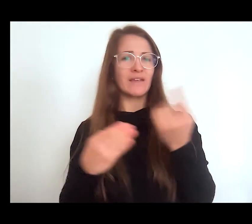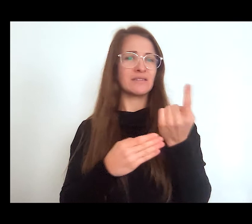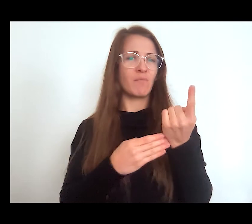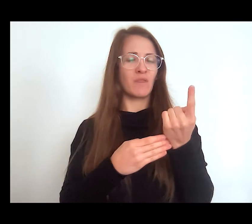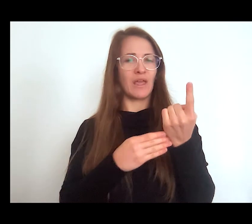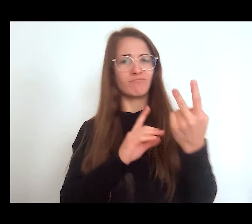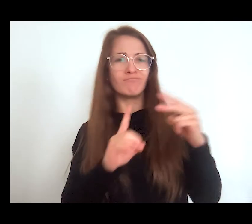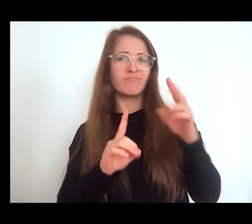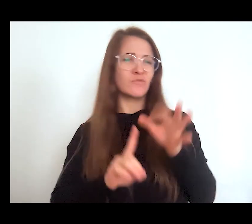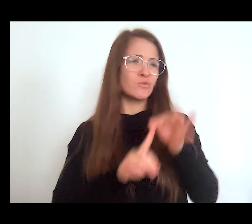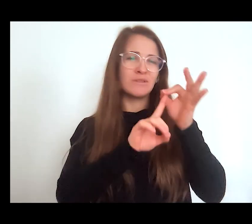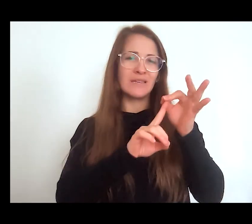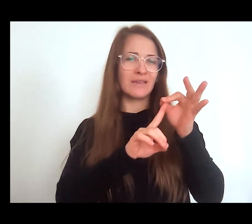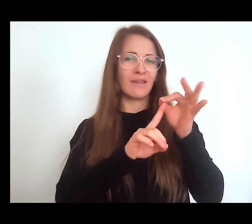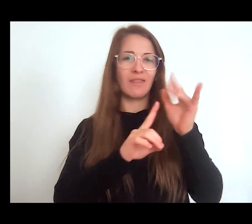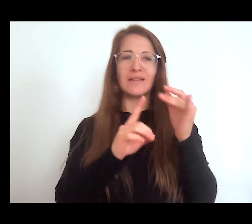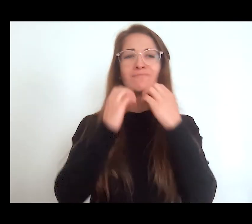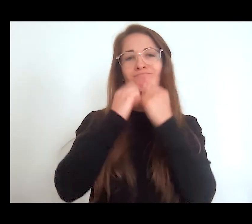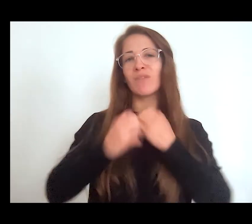YOU BRING SOMETHING TO THE TABLE THAT IS APPRECIATED.